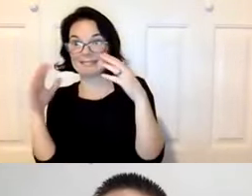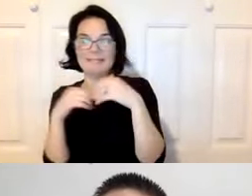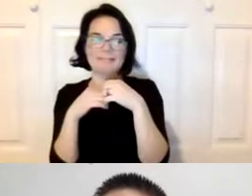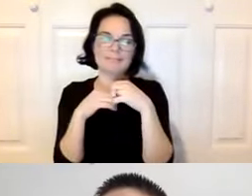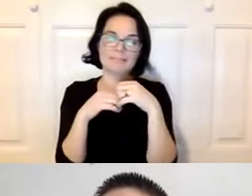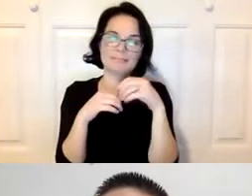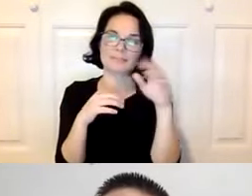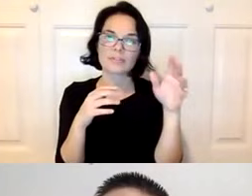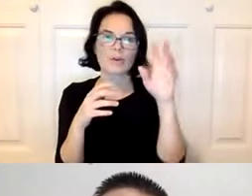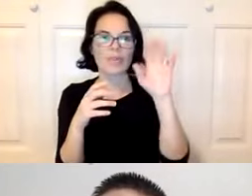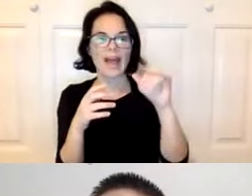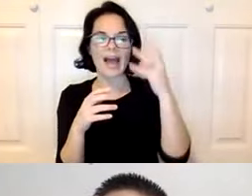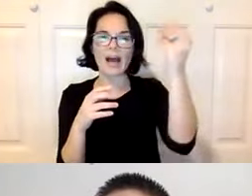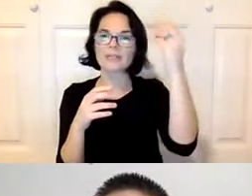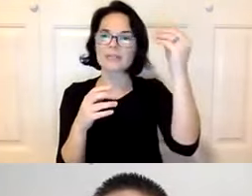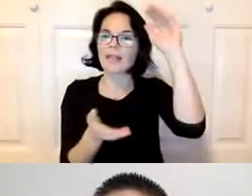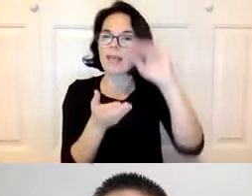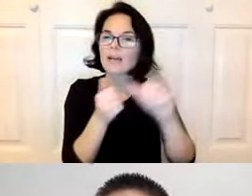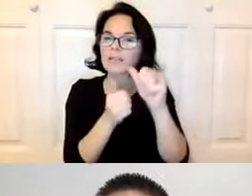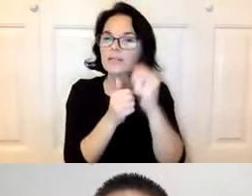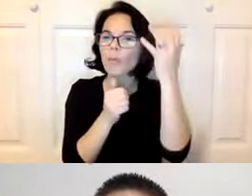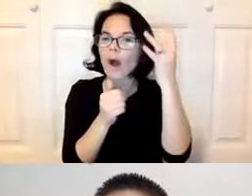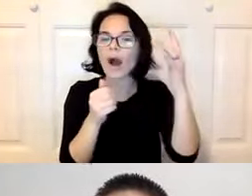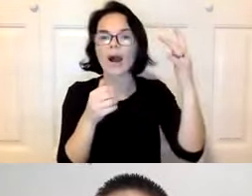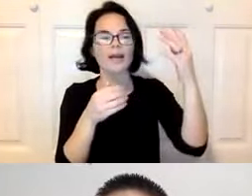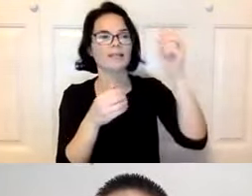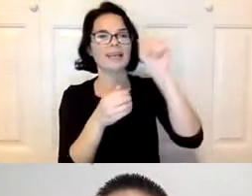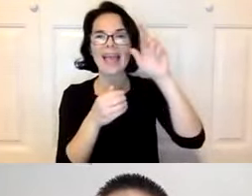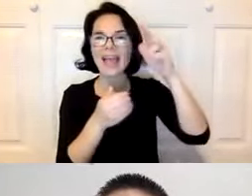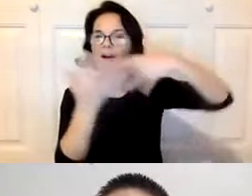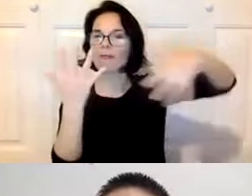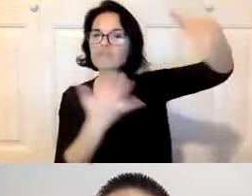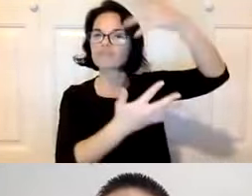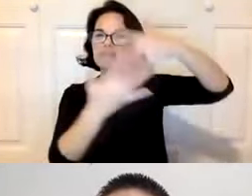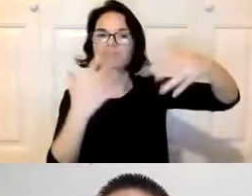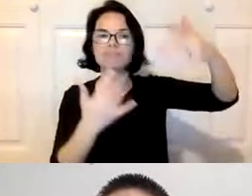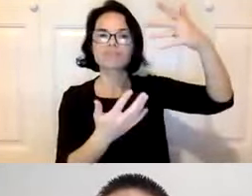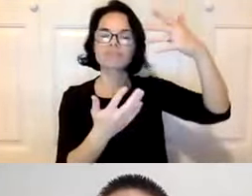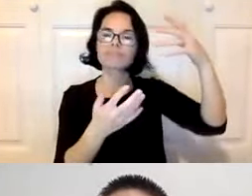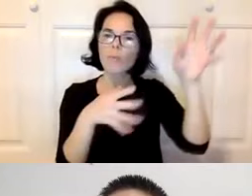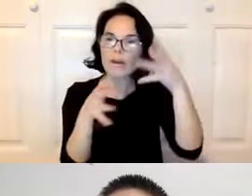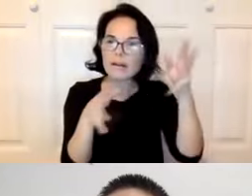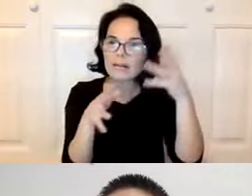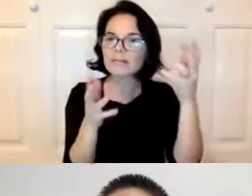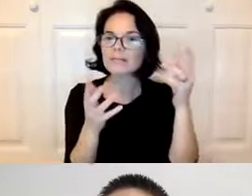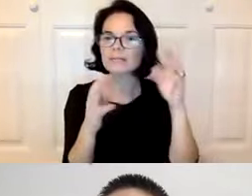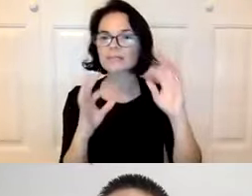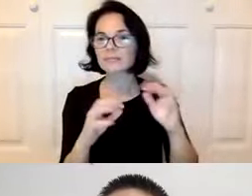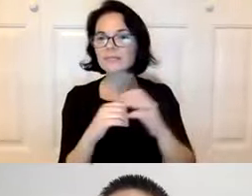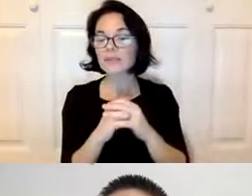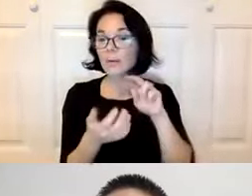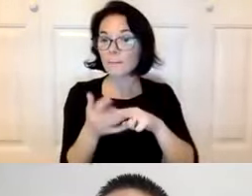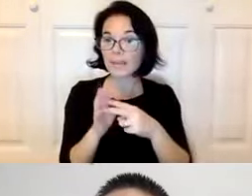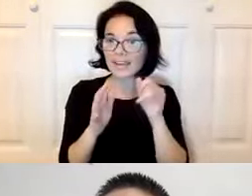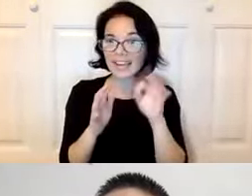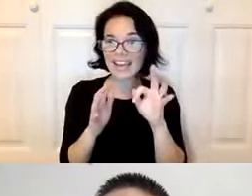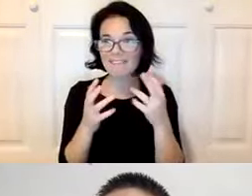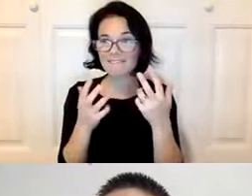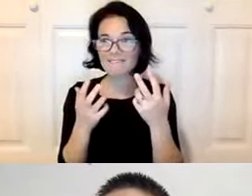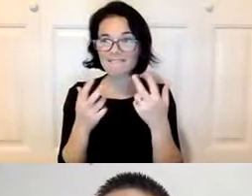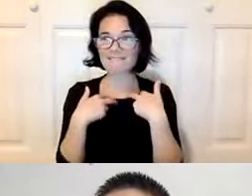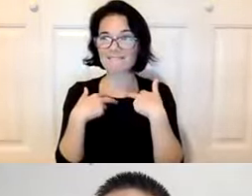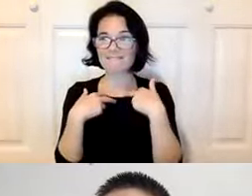symptoms, and they only start showing symptoms about five days in, on average.